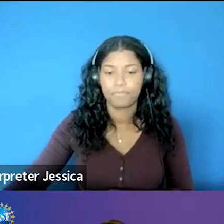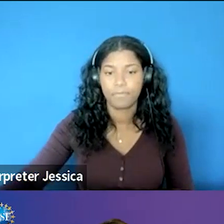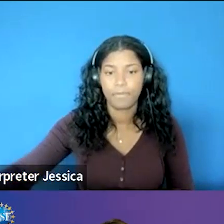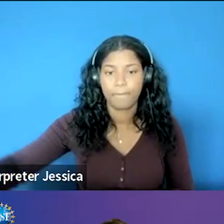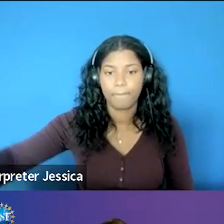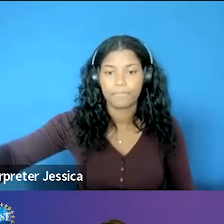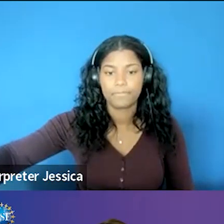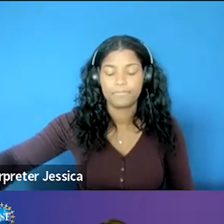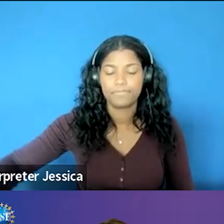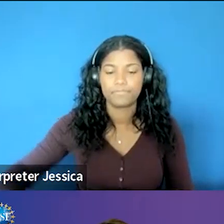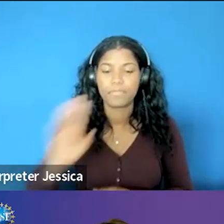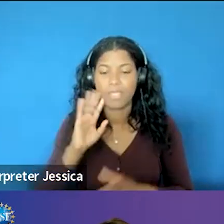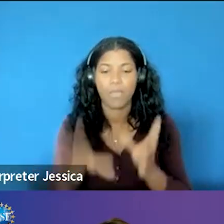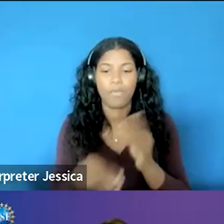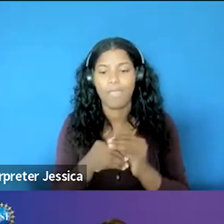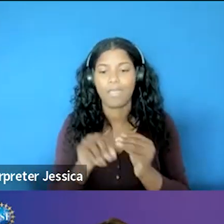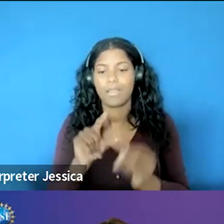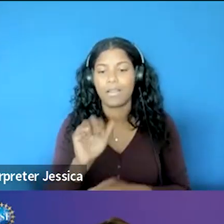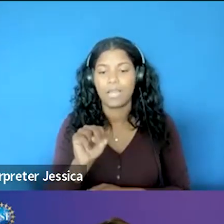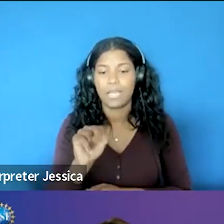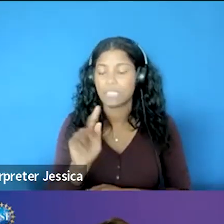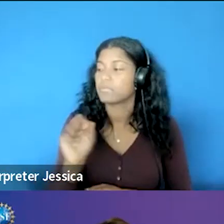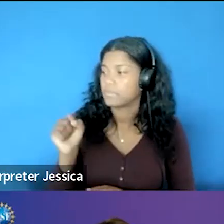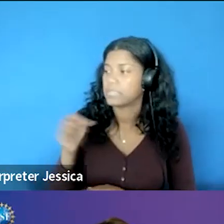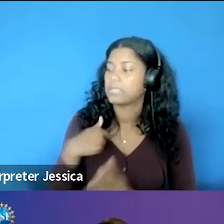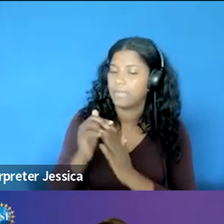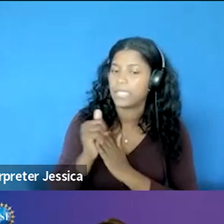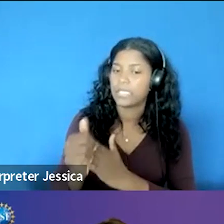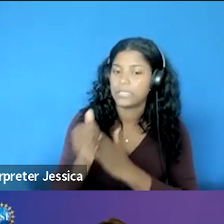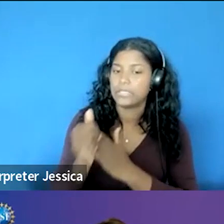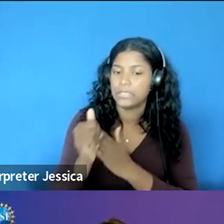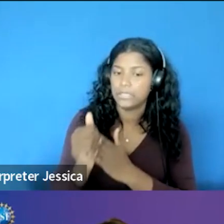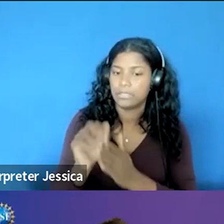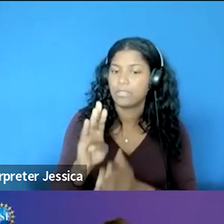And I'll put that link down here. Daniel Marenda: Leslie I'm actually the lead of the BIO LEAP, so I can jump in and expand that a little bit. Leslie Rissler: Okay.